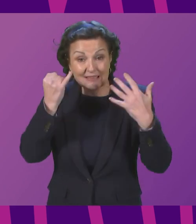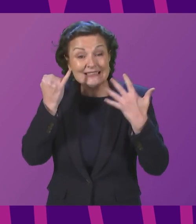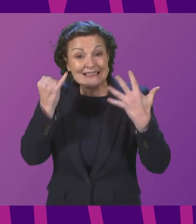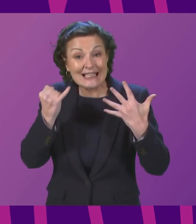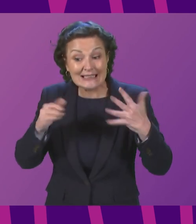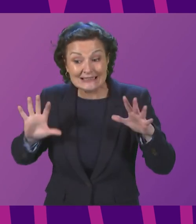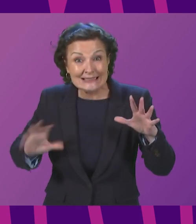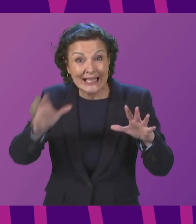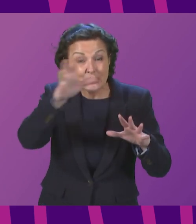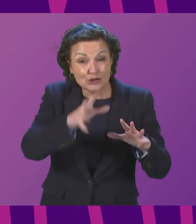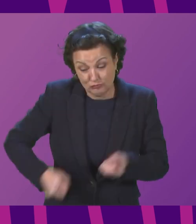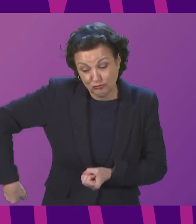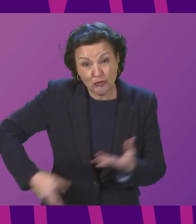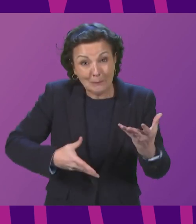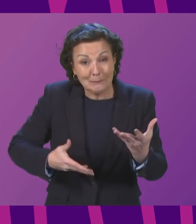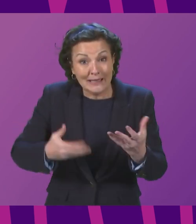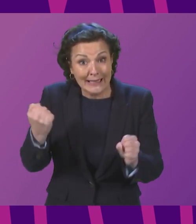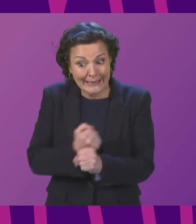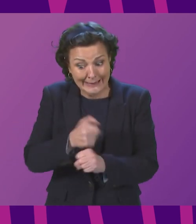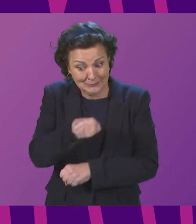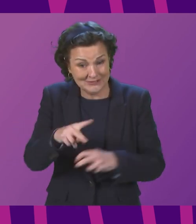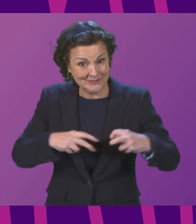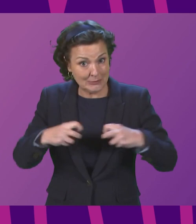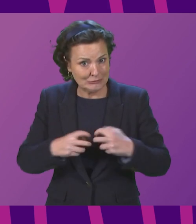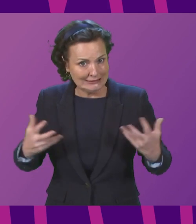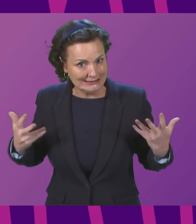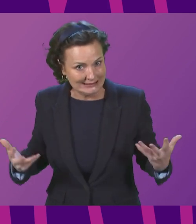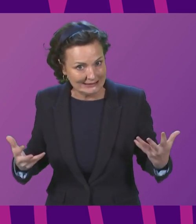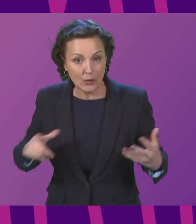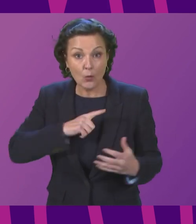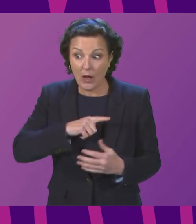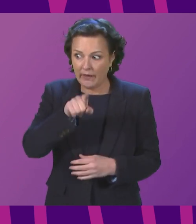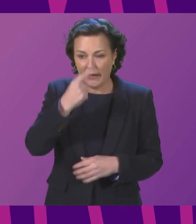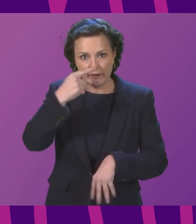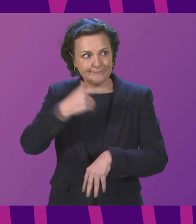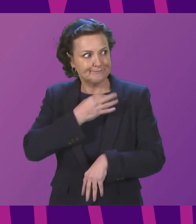be a big boost to struggling hospitality businesses, but businesses need clarity. Can fans go ahead